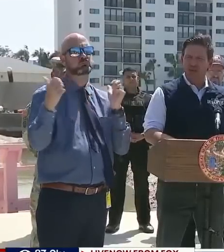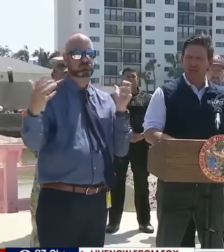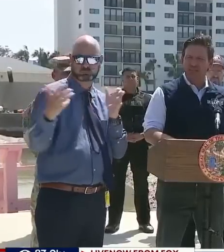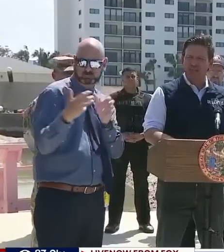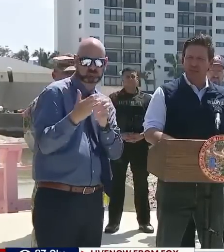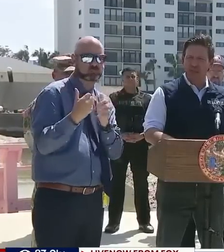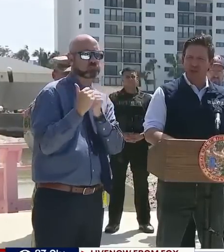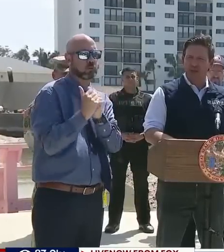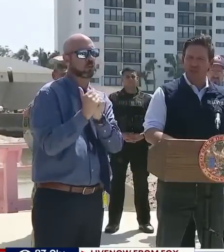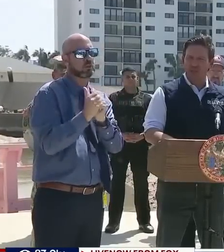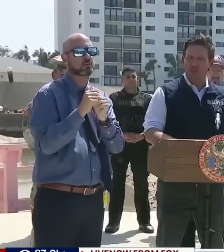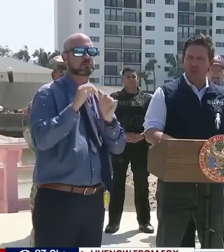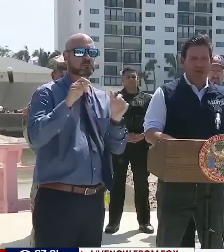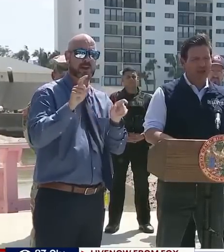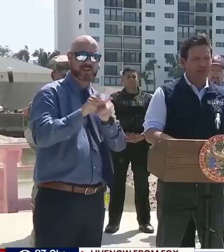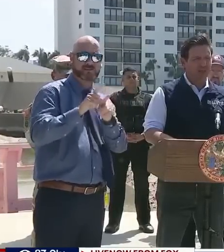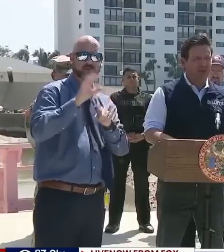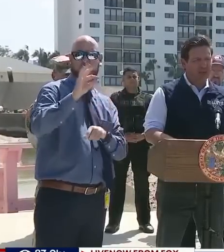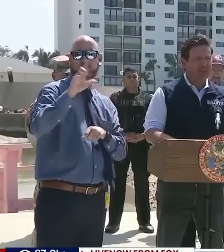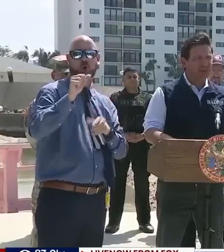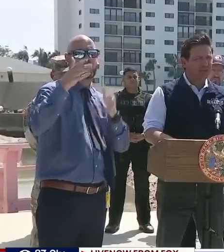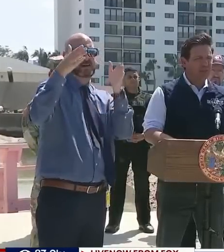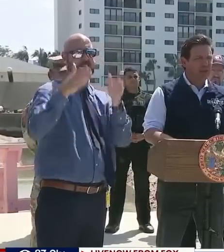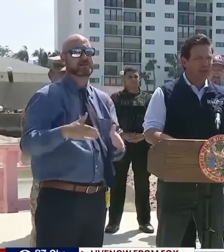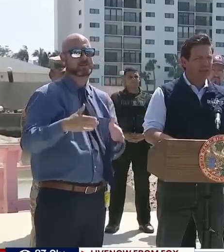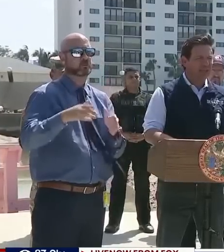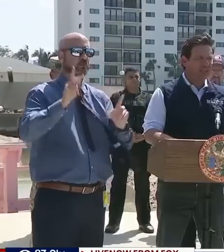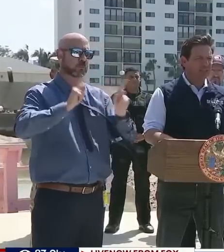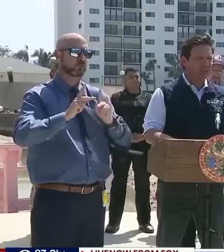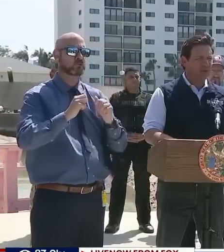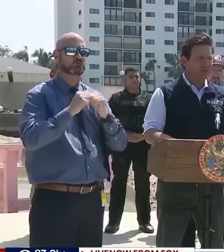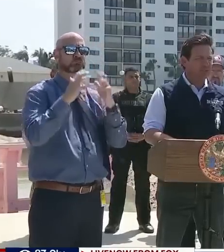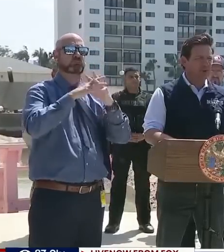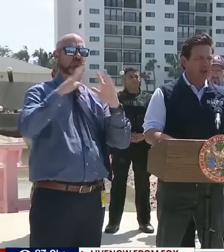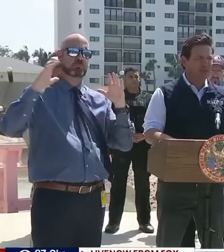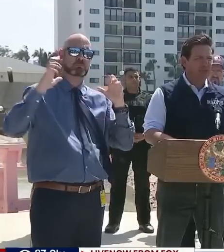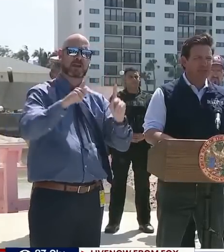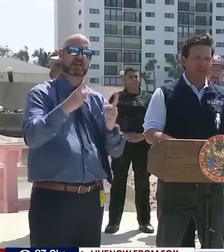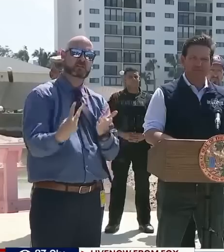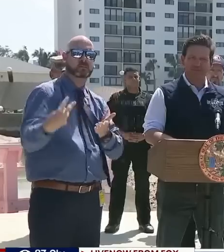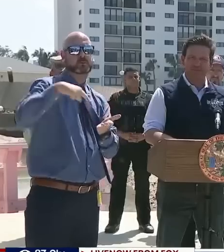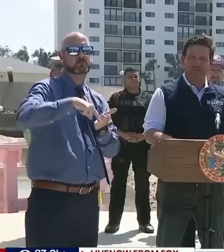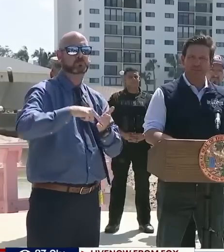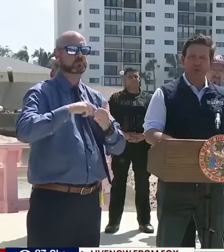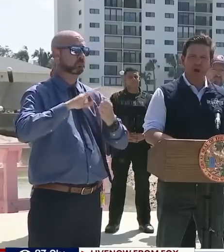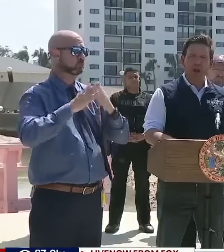they made in their municipality or their County Uh we got to move forward together. as pheons